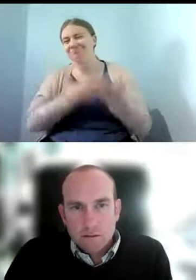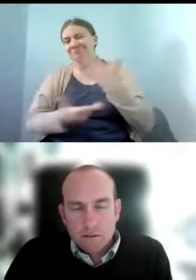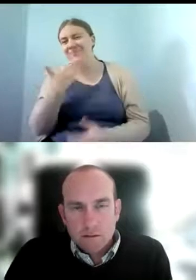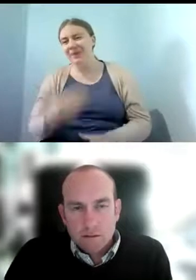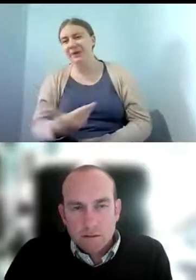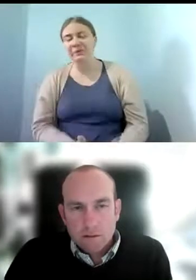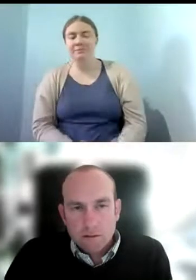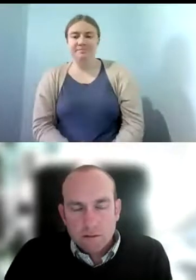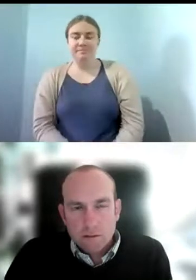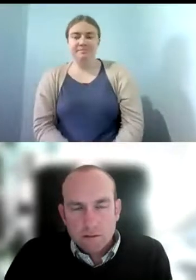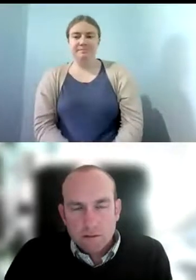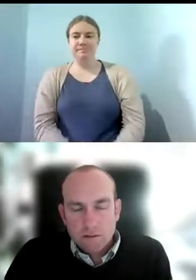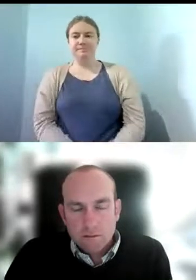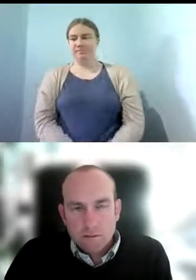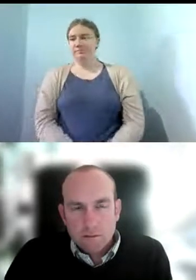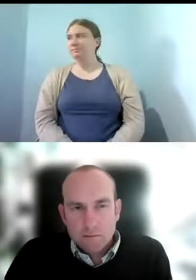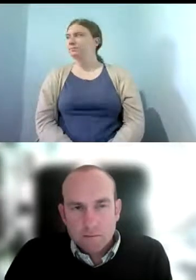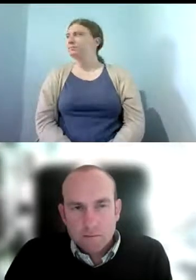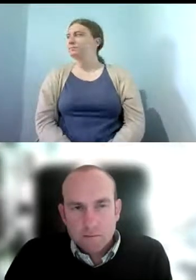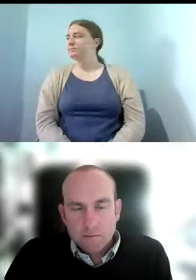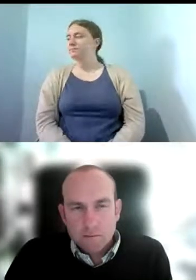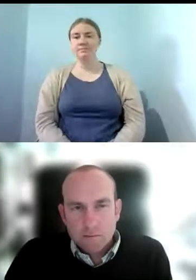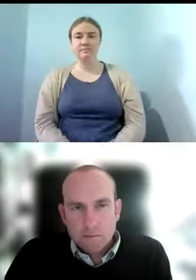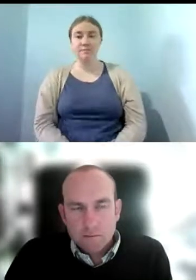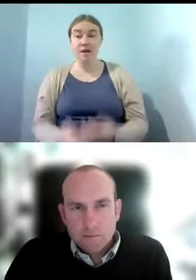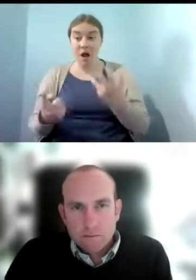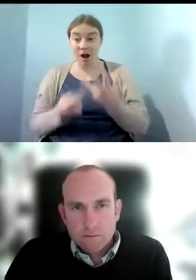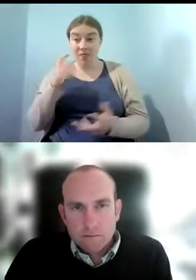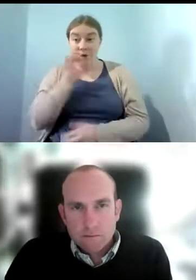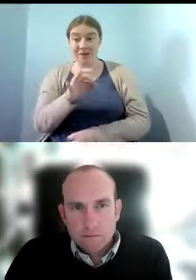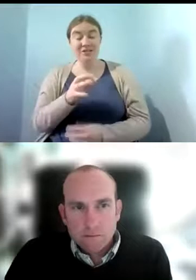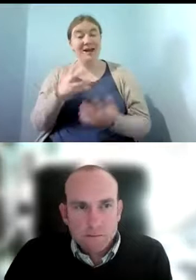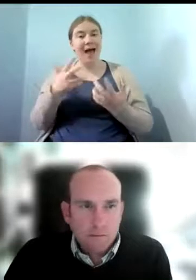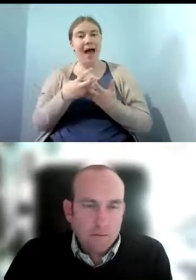another question for you richard how is the attraction flow altered so maybe you could